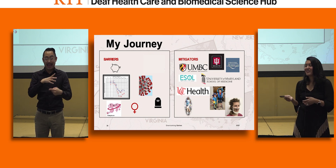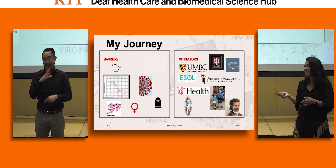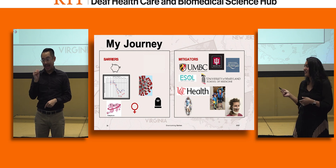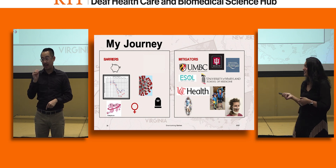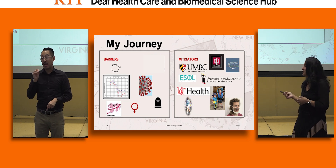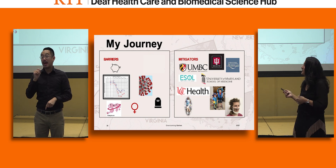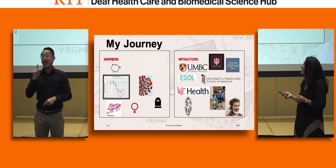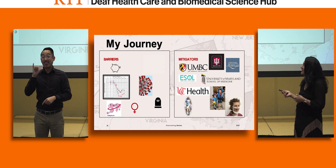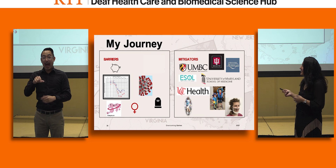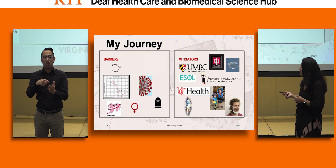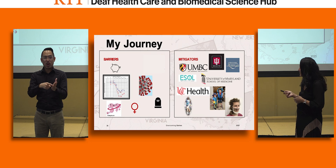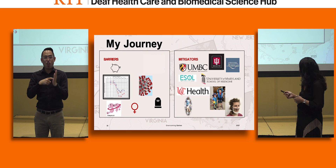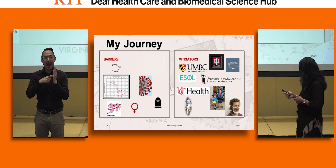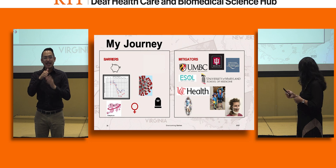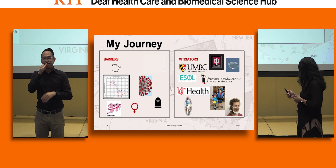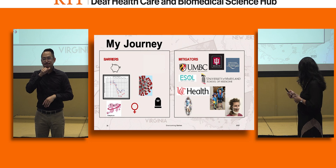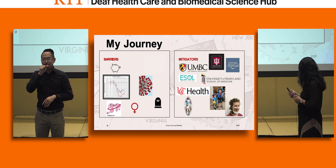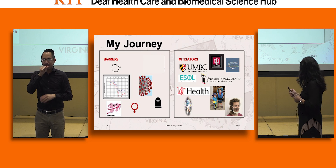Resilience.